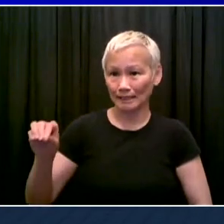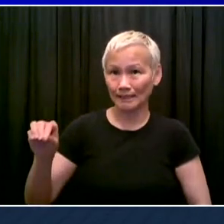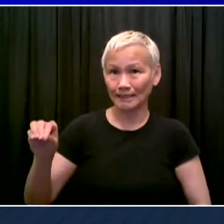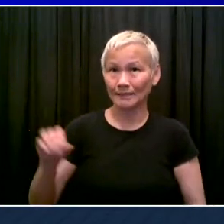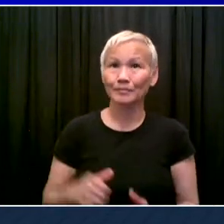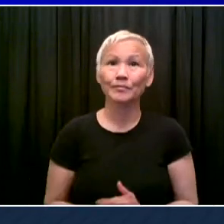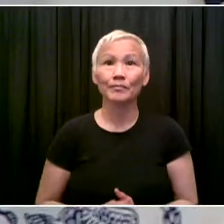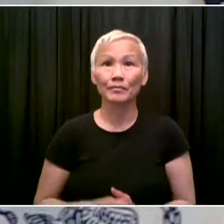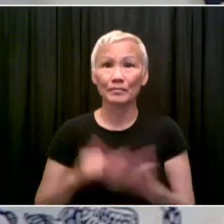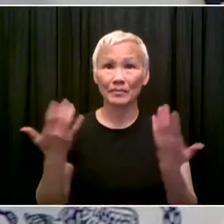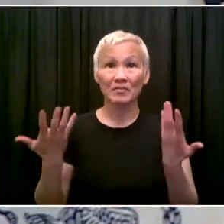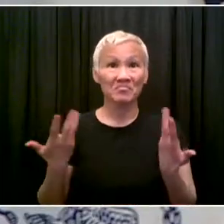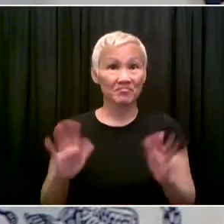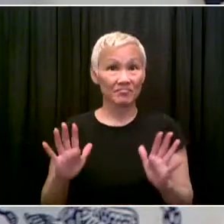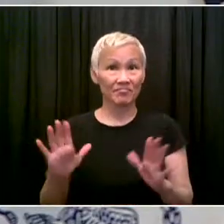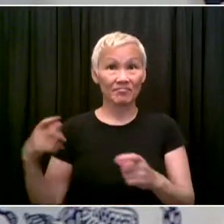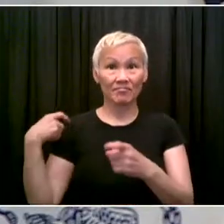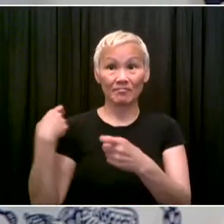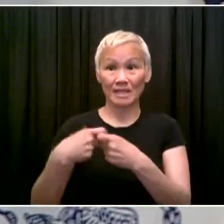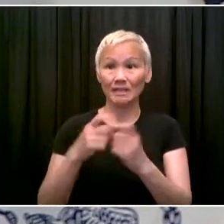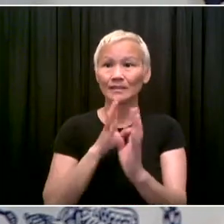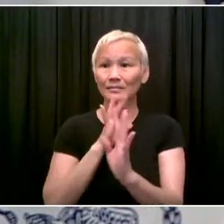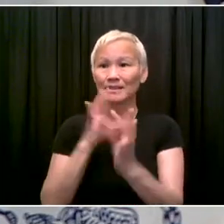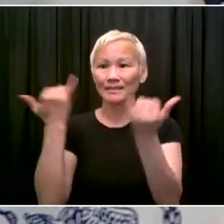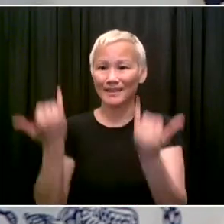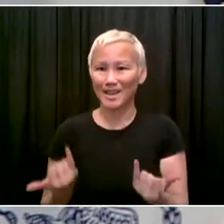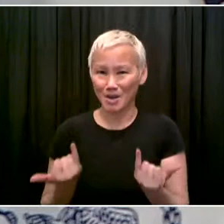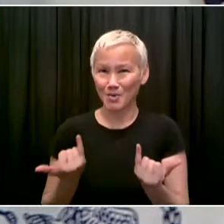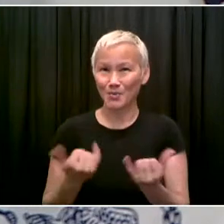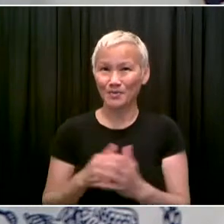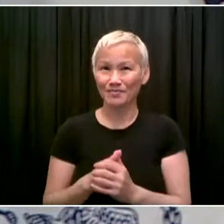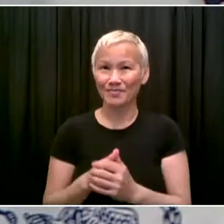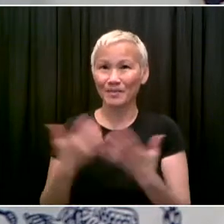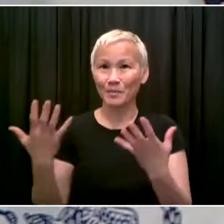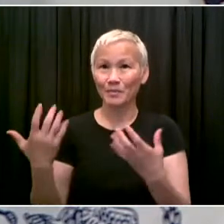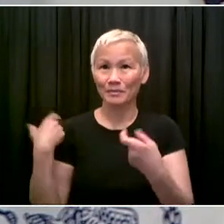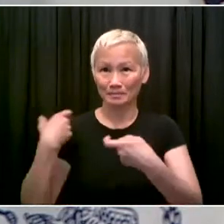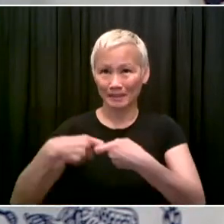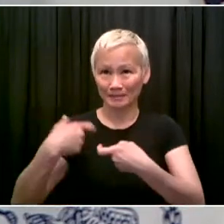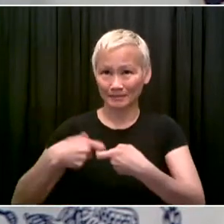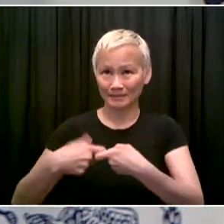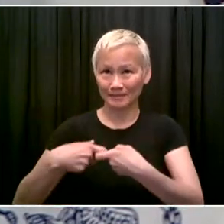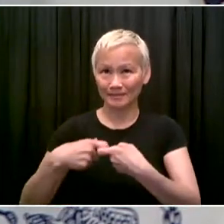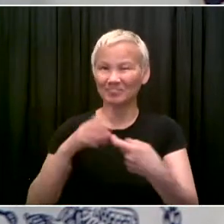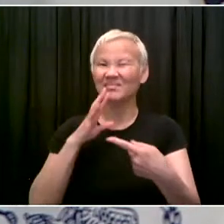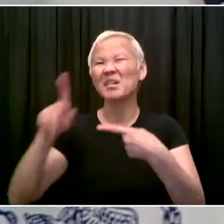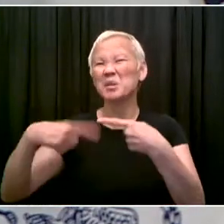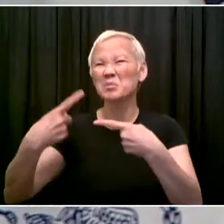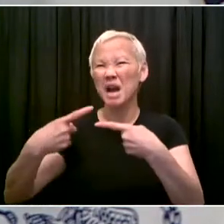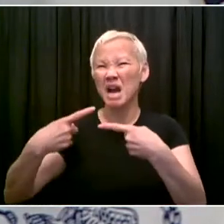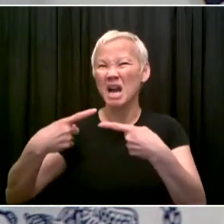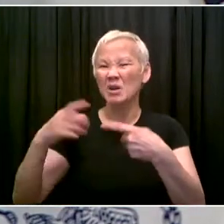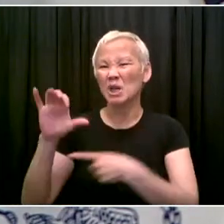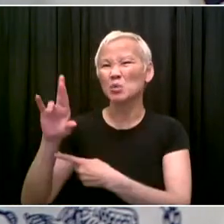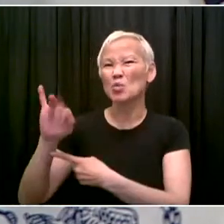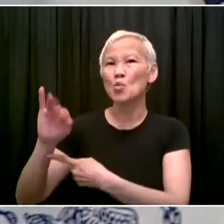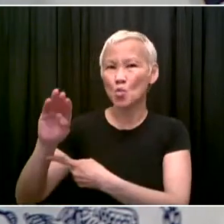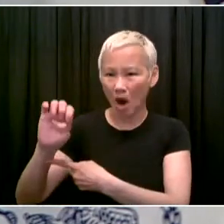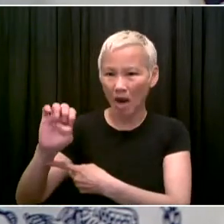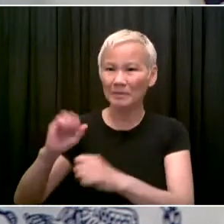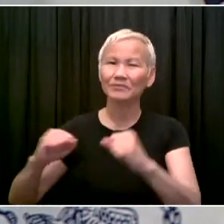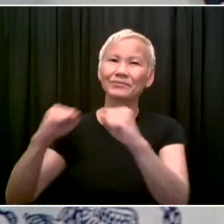ROLLING AVERAGE,